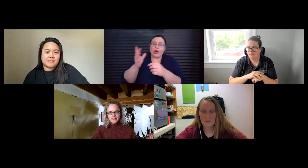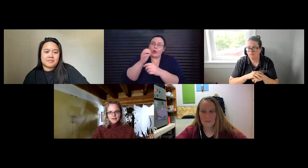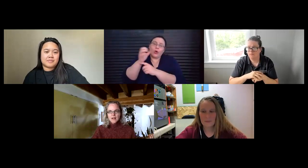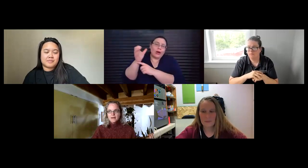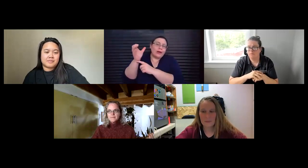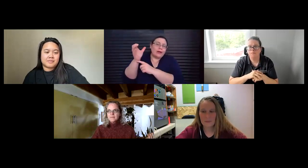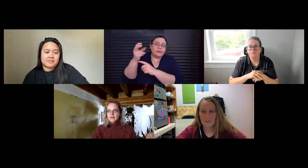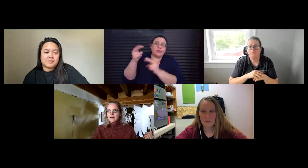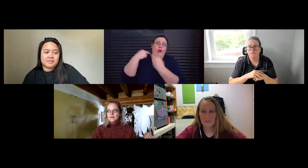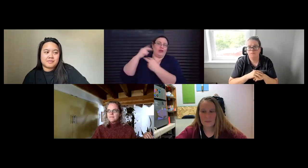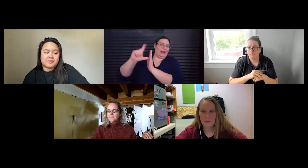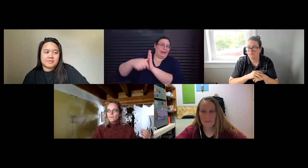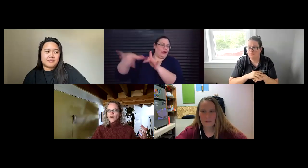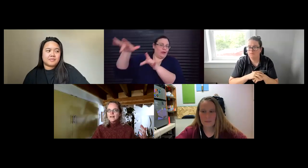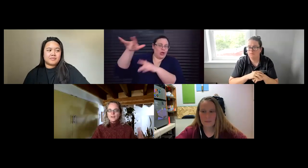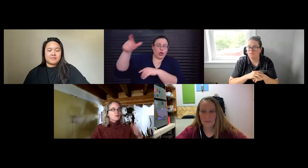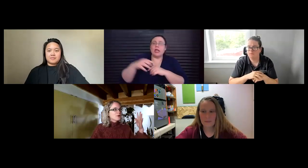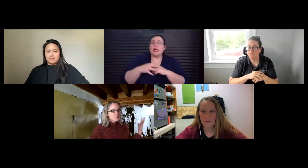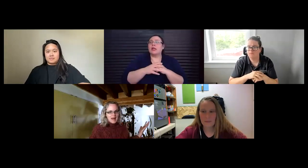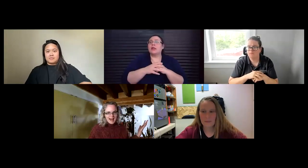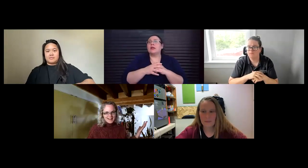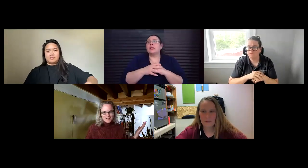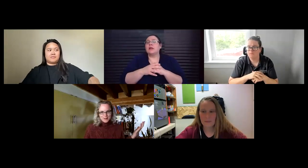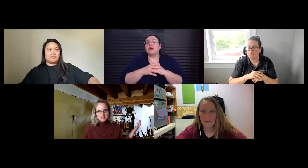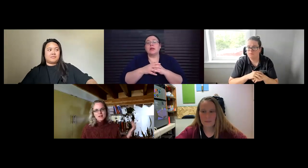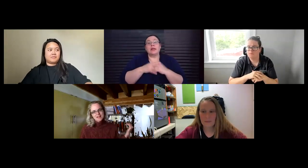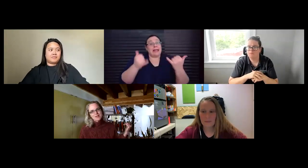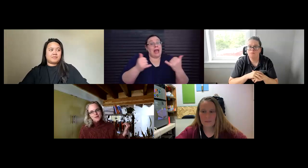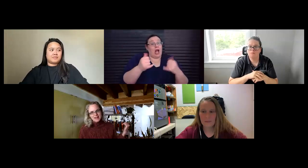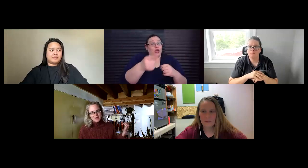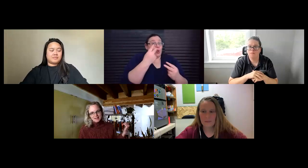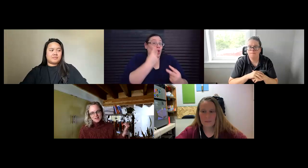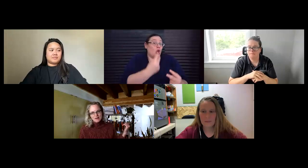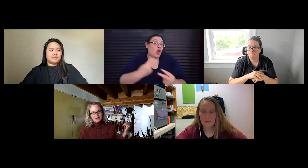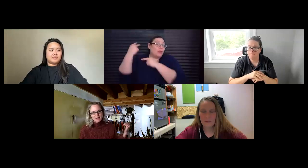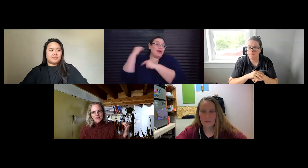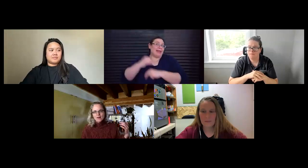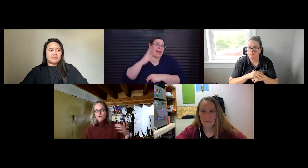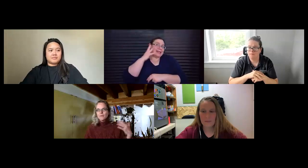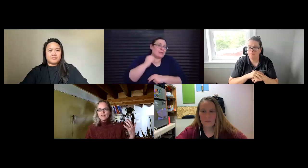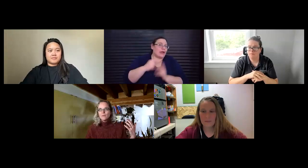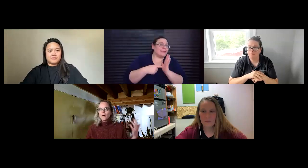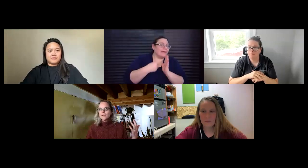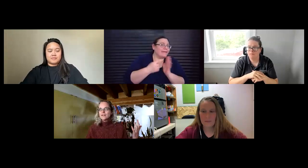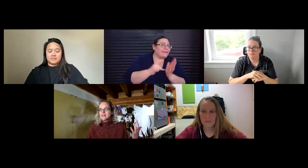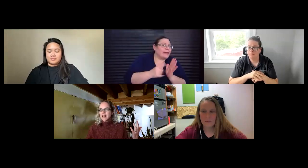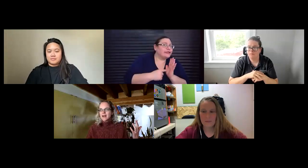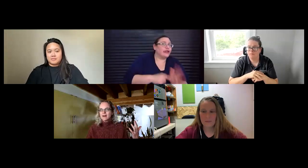later, when you look back at your experience doing that Kickstarter, what would you say